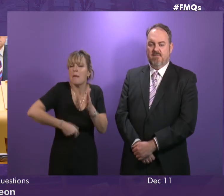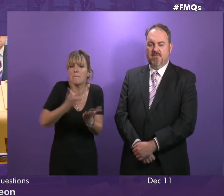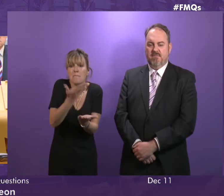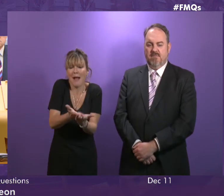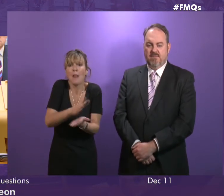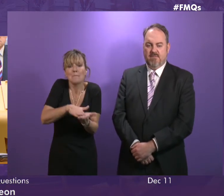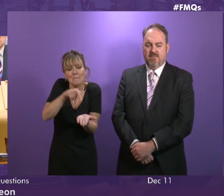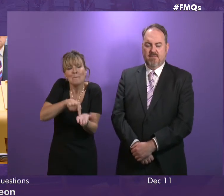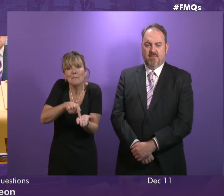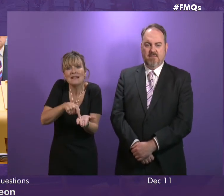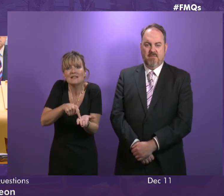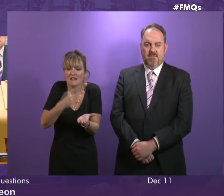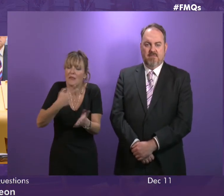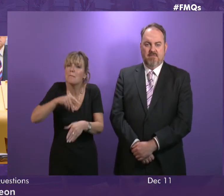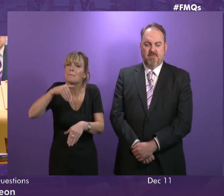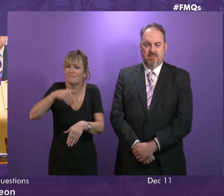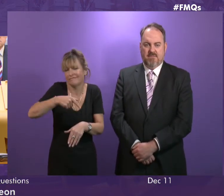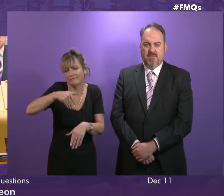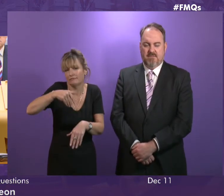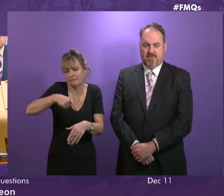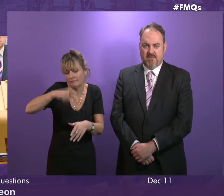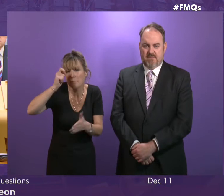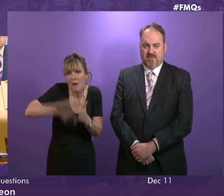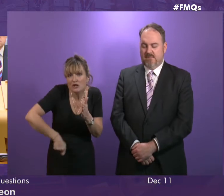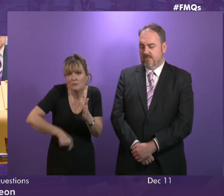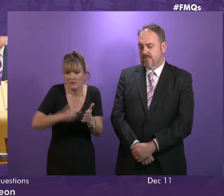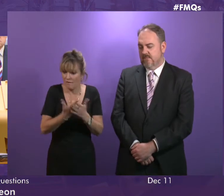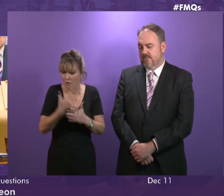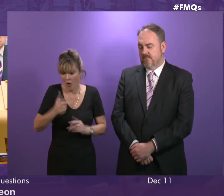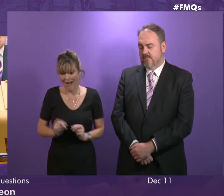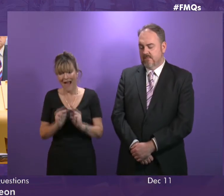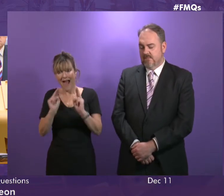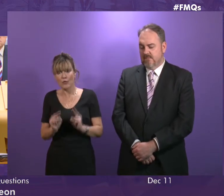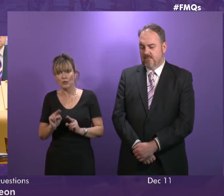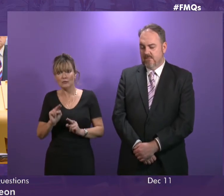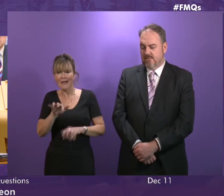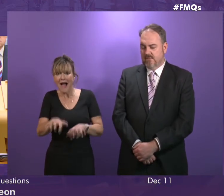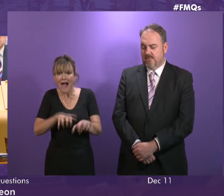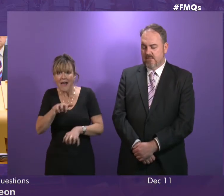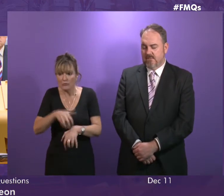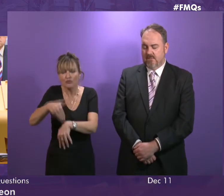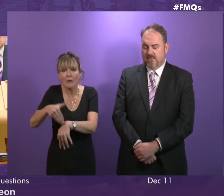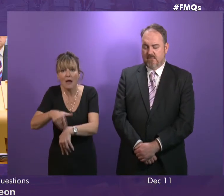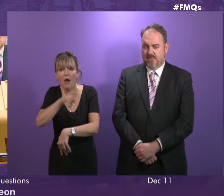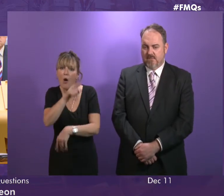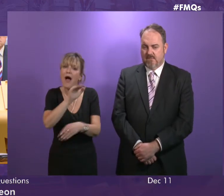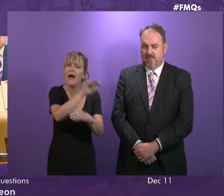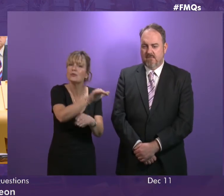available penalties for domestic animal and wildlife offences. Those issues will come